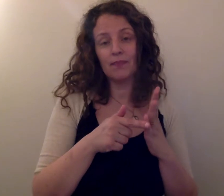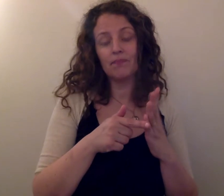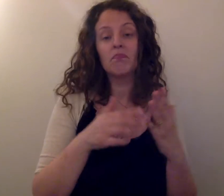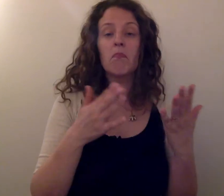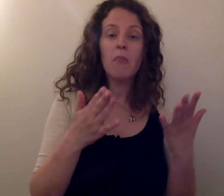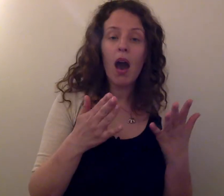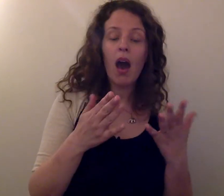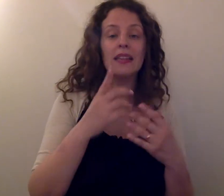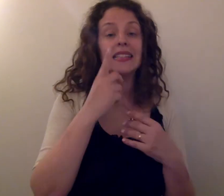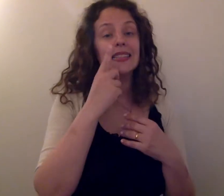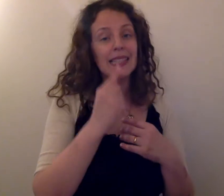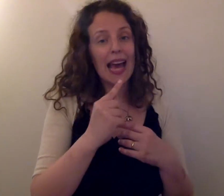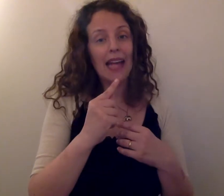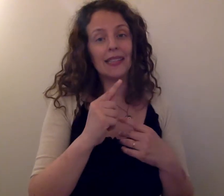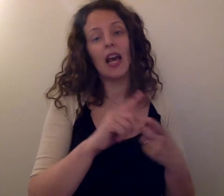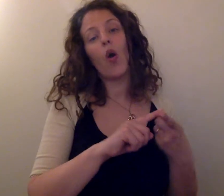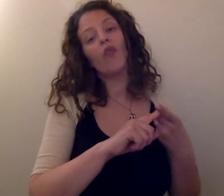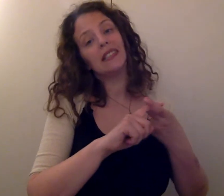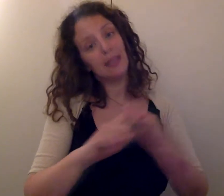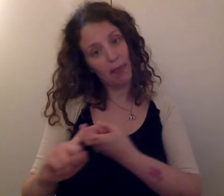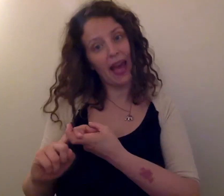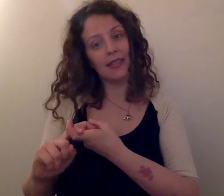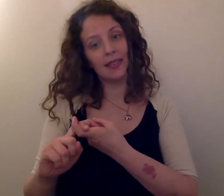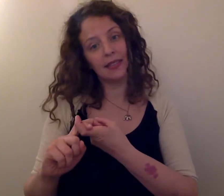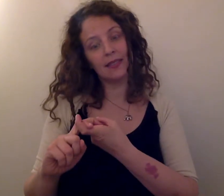But this can depend [on the individual person].